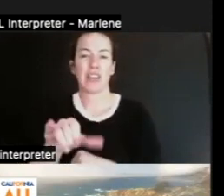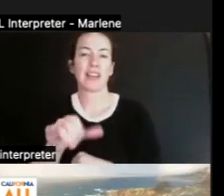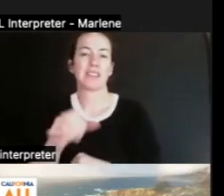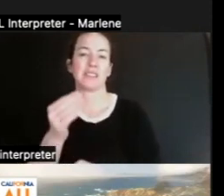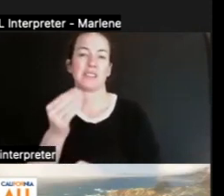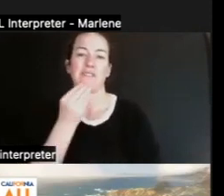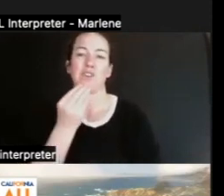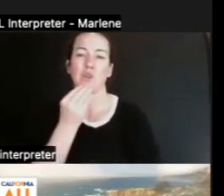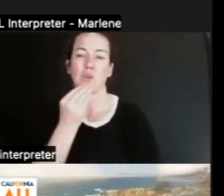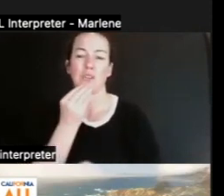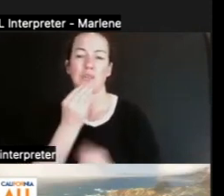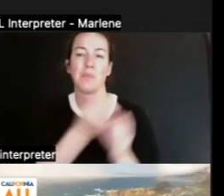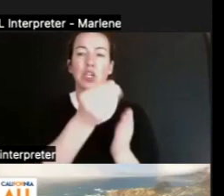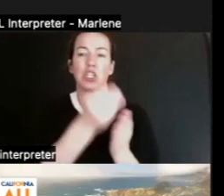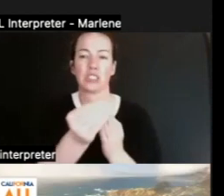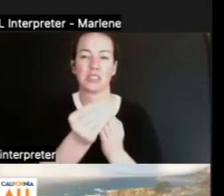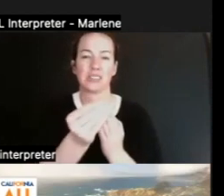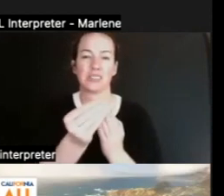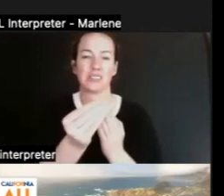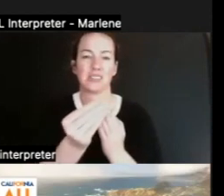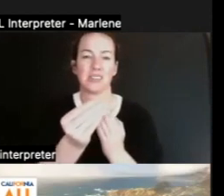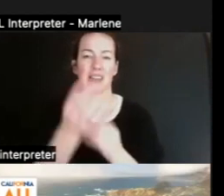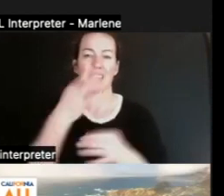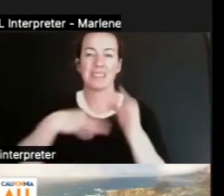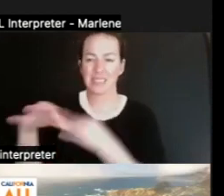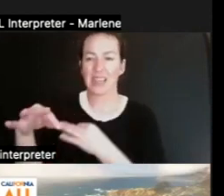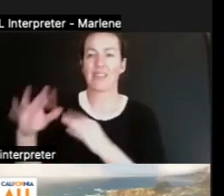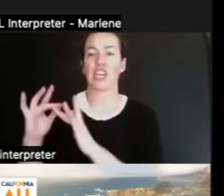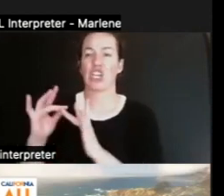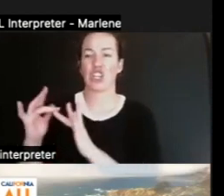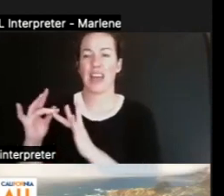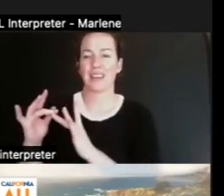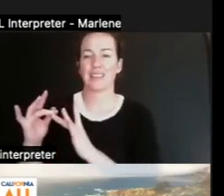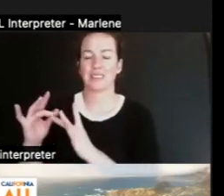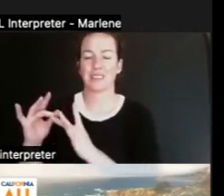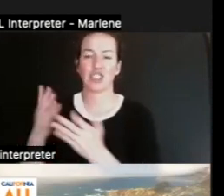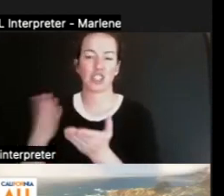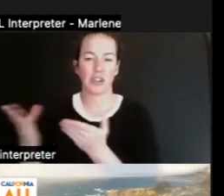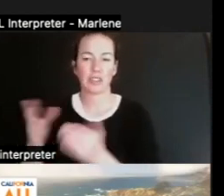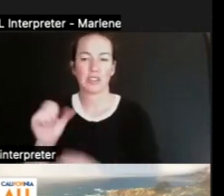internet decision right and also. And that's why Education Super Highway has recognized the